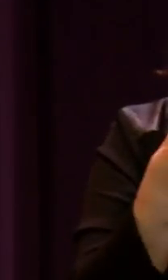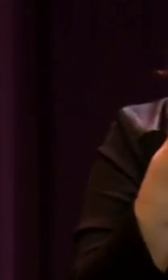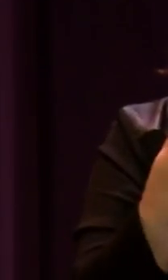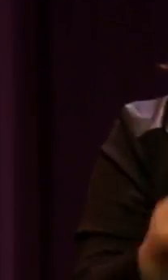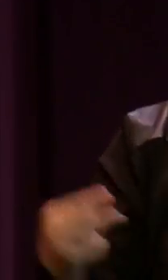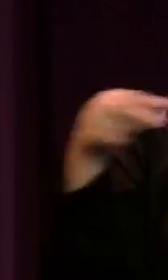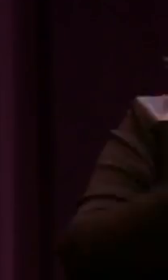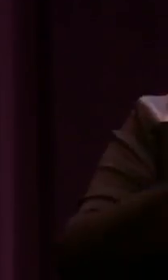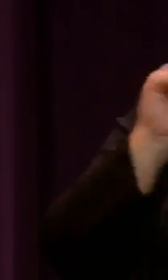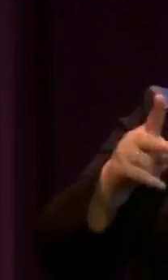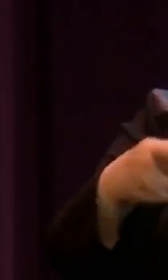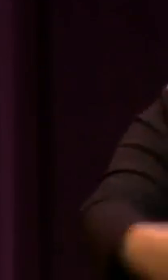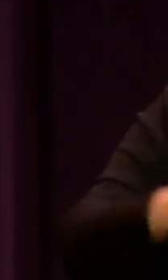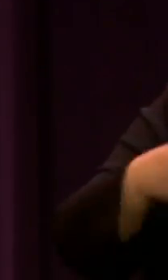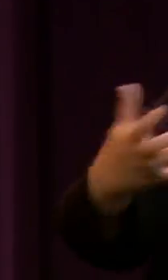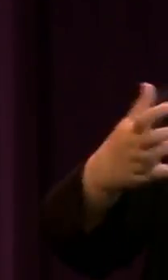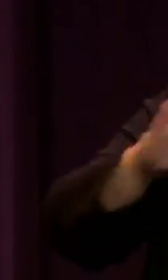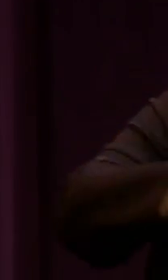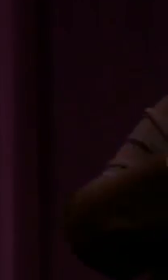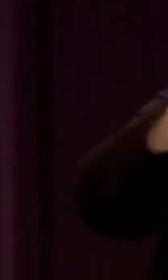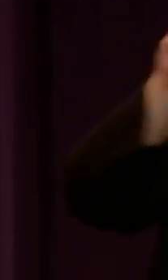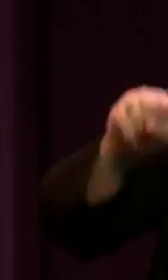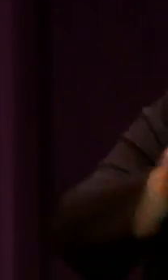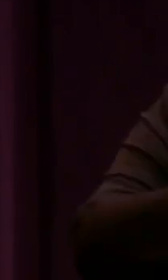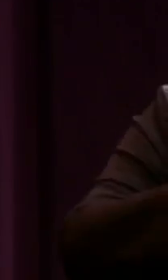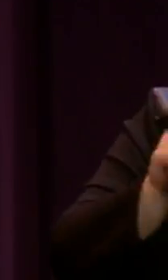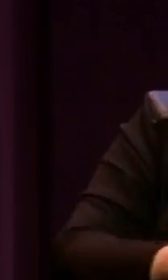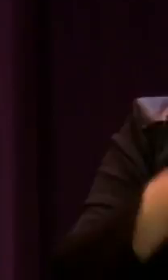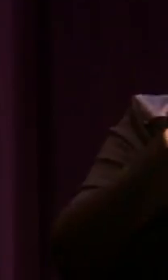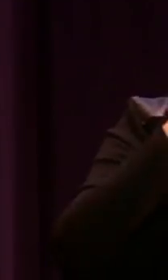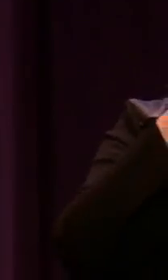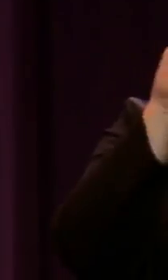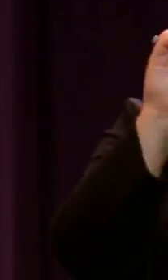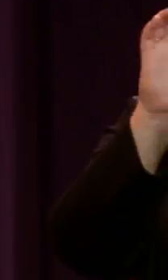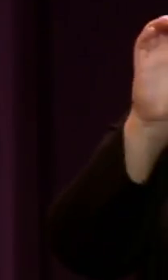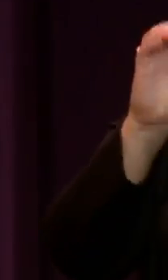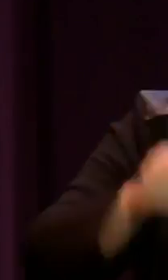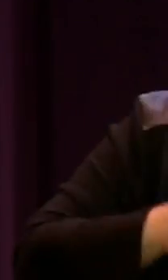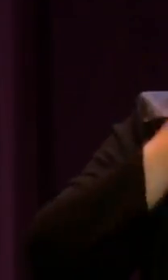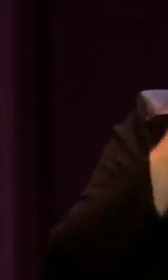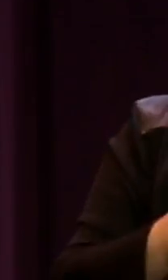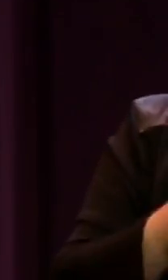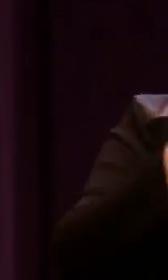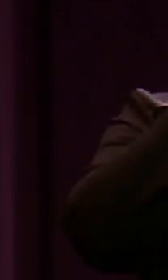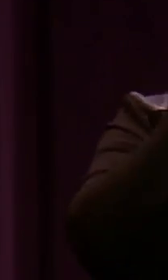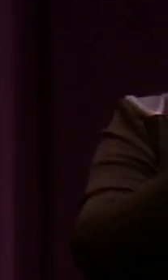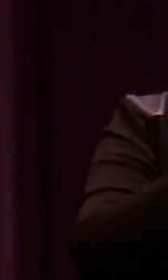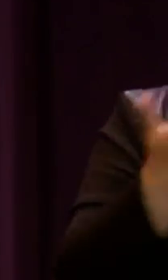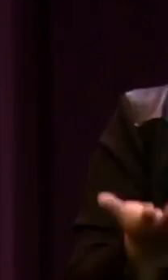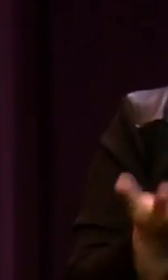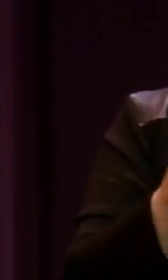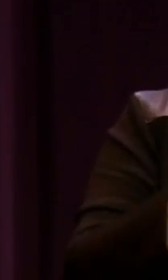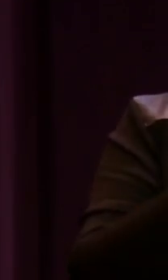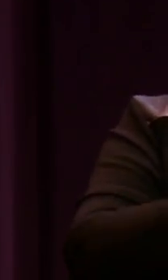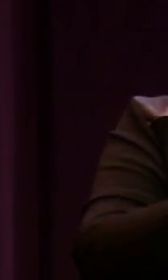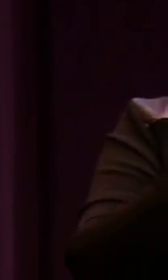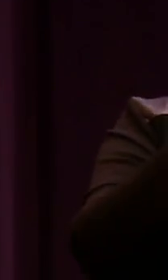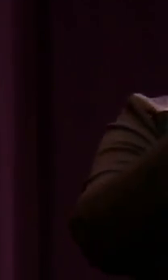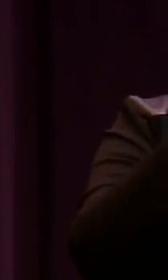DEMAND STATEHOOD. PEOPLE SAY THE RESIDENTS OF THE DISTRICT DON'T ACTUALLY CARE THAT MUCH ABOUT STATEHOOD.